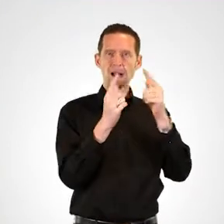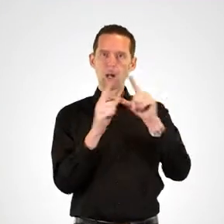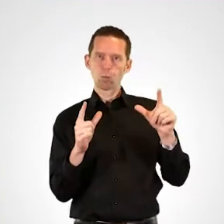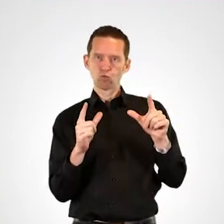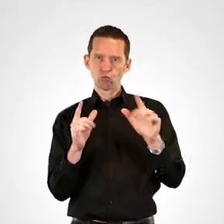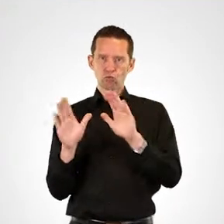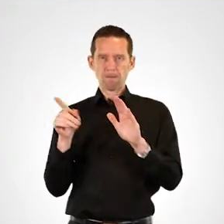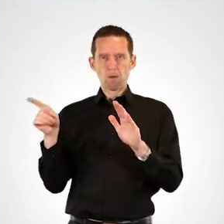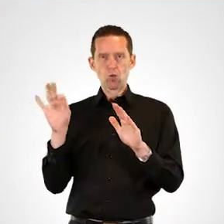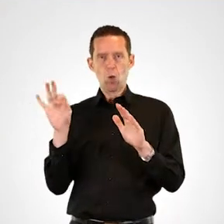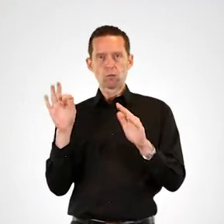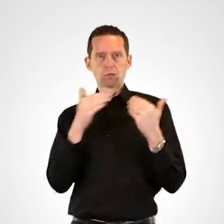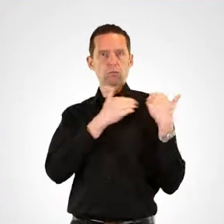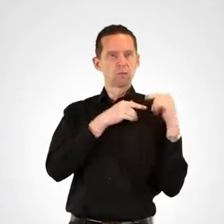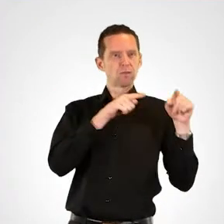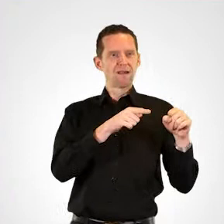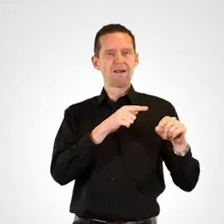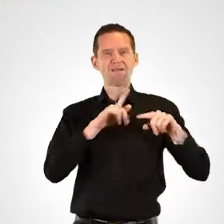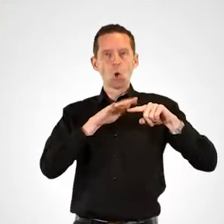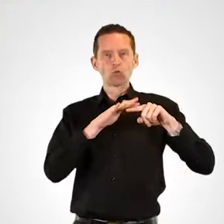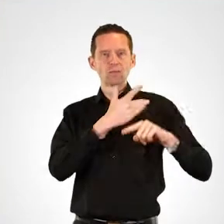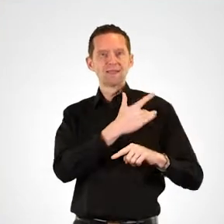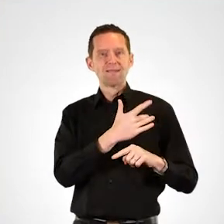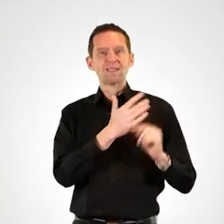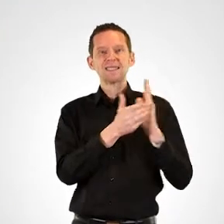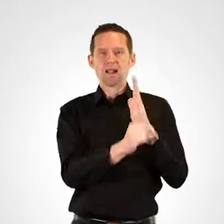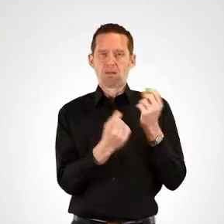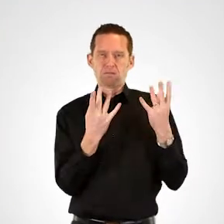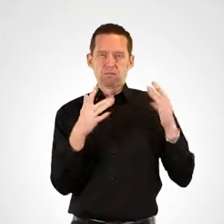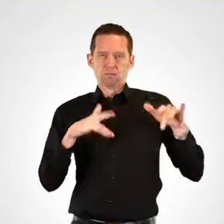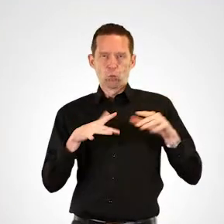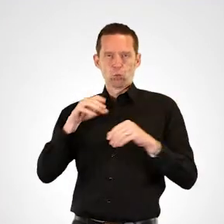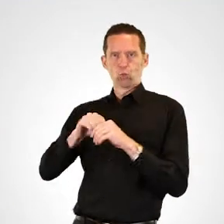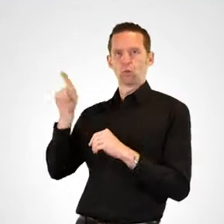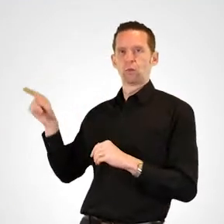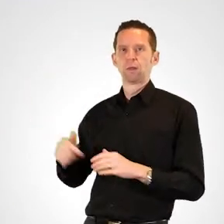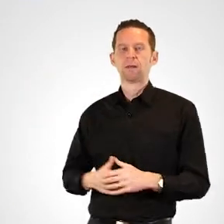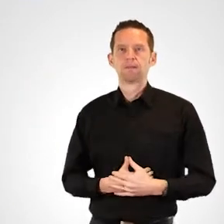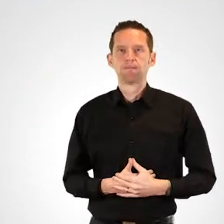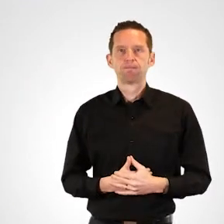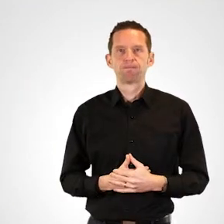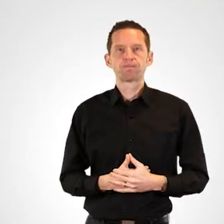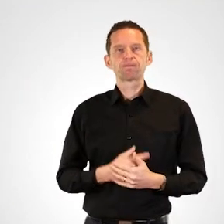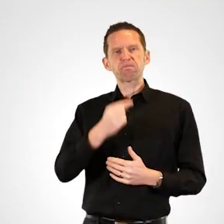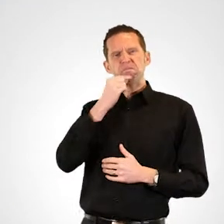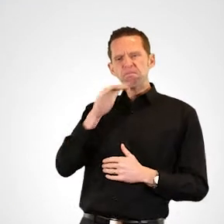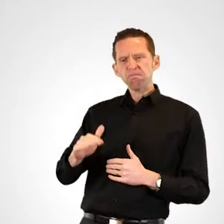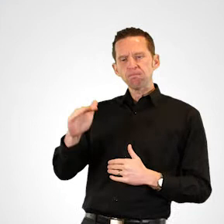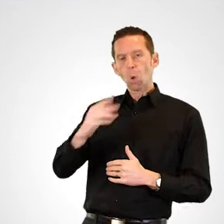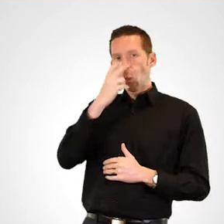They're not relying on any of those phonological sensitivity skills at this point to create the text. Slightly older children during this phase,